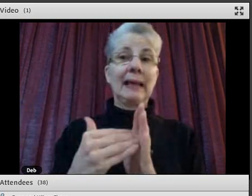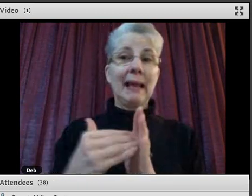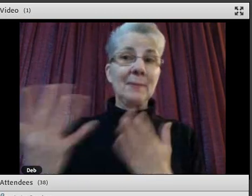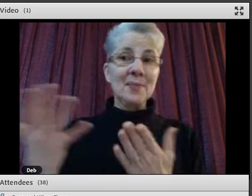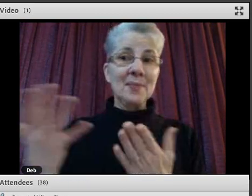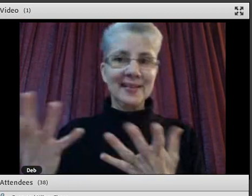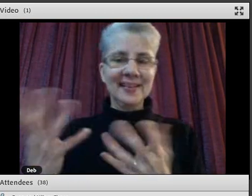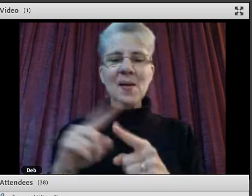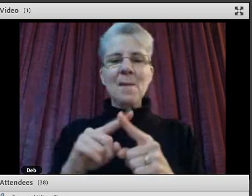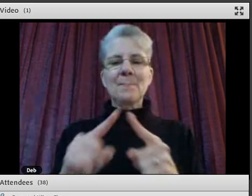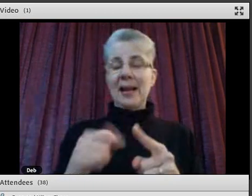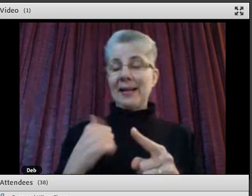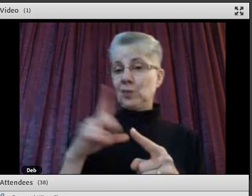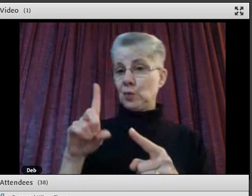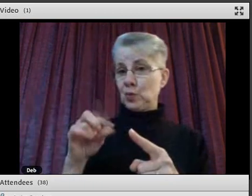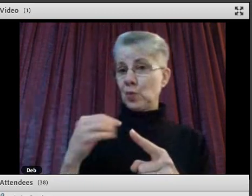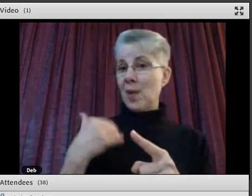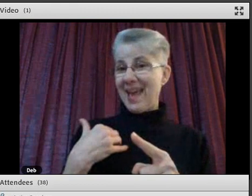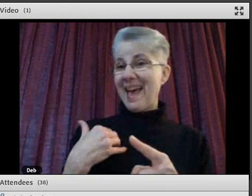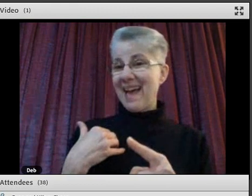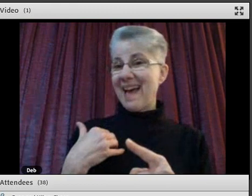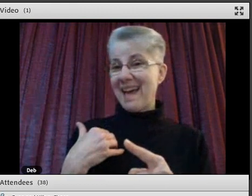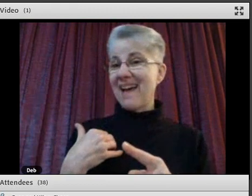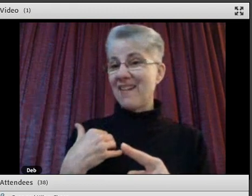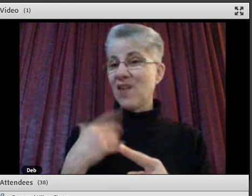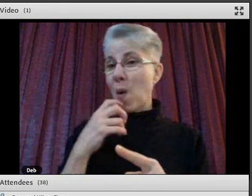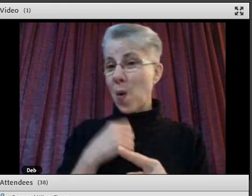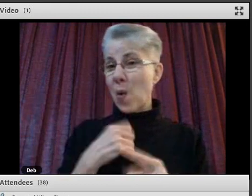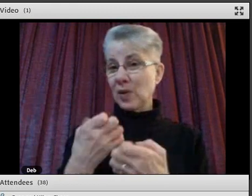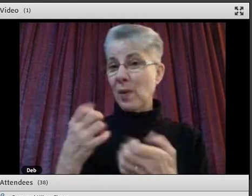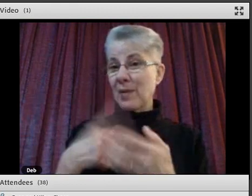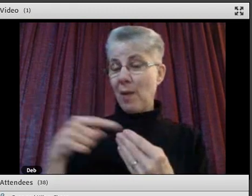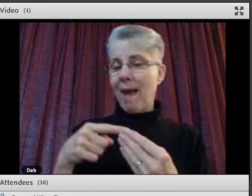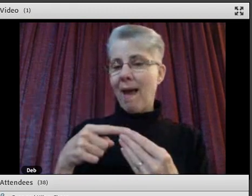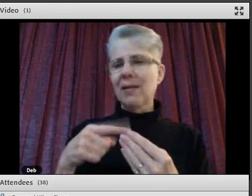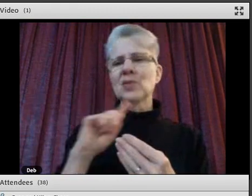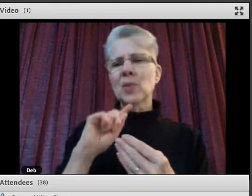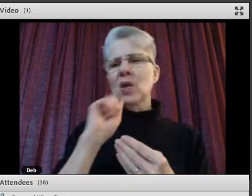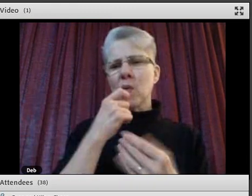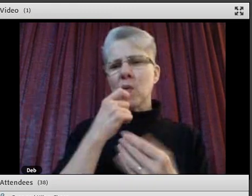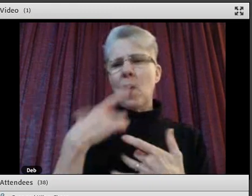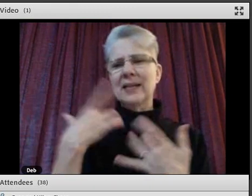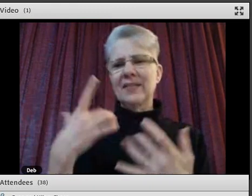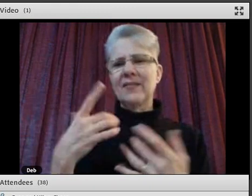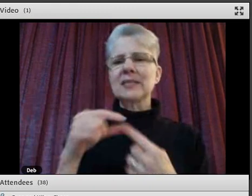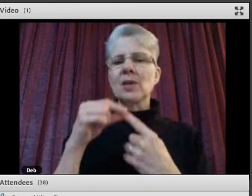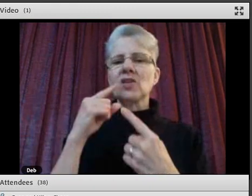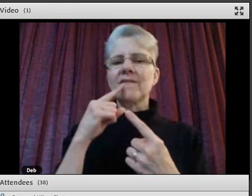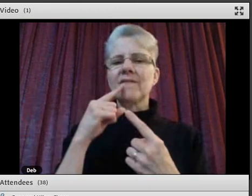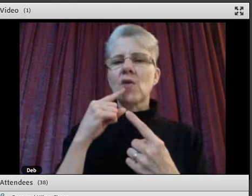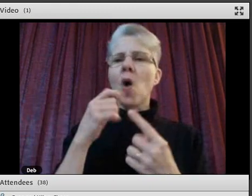If you do, it's a really cool activity, especially for upper-elementary and middle school kids.